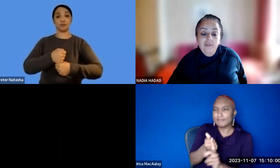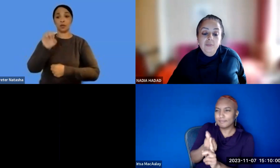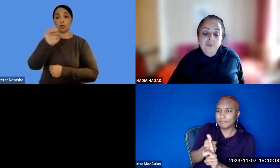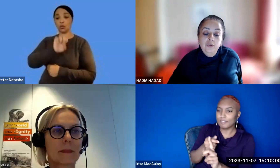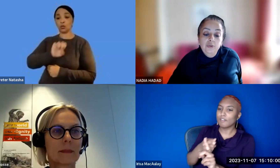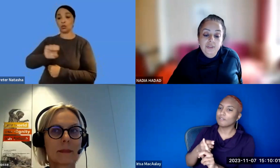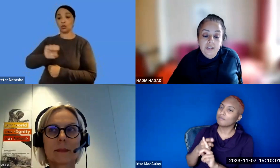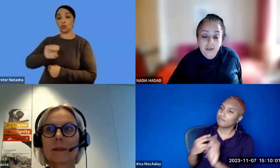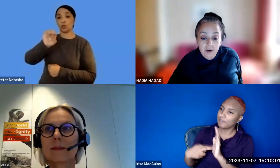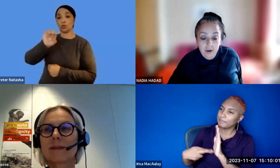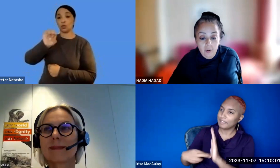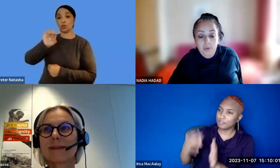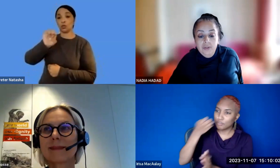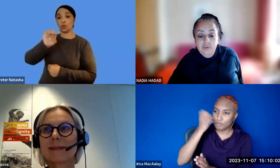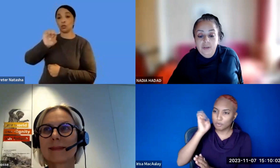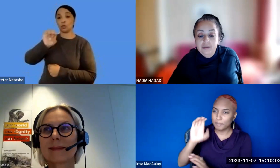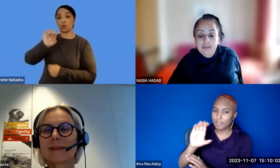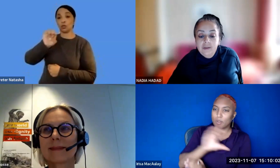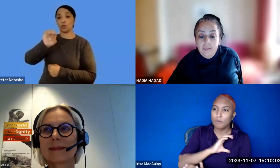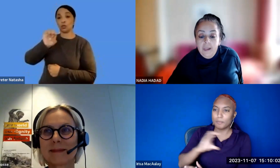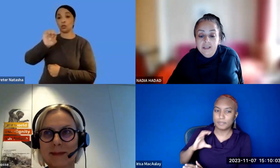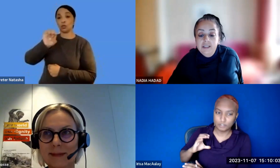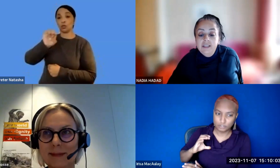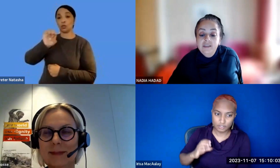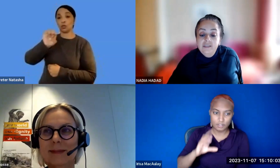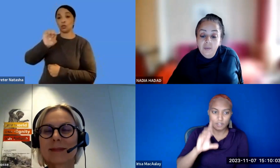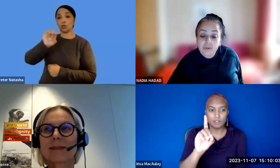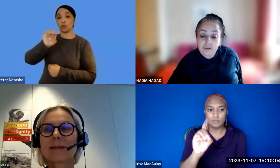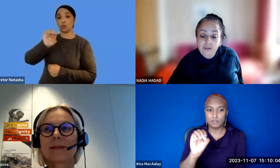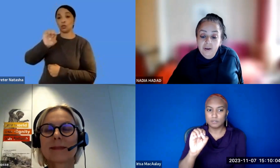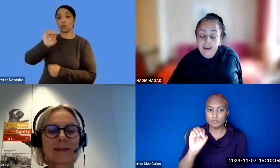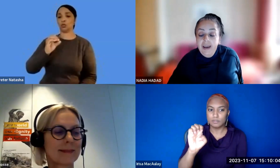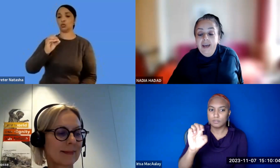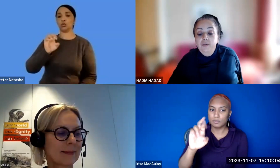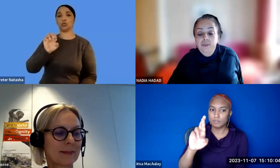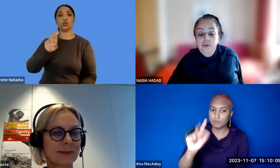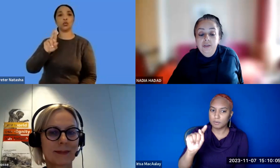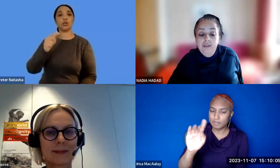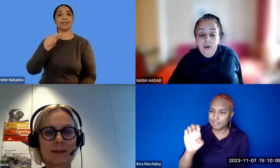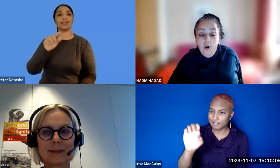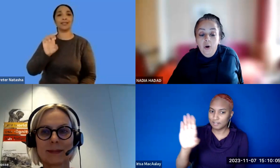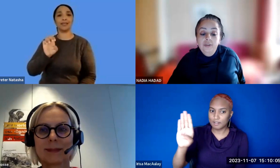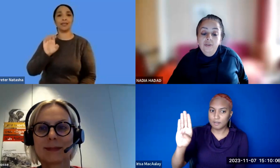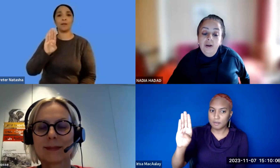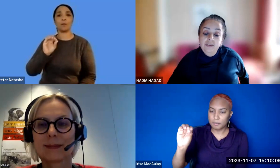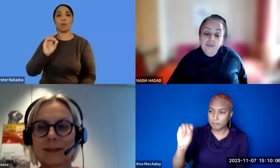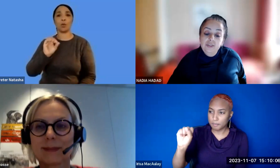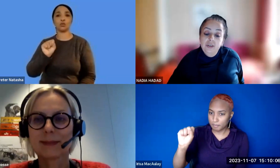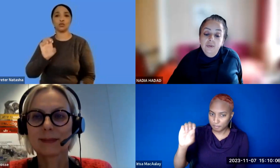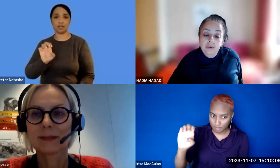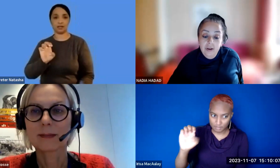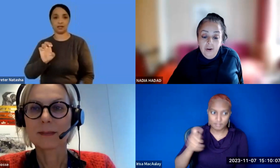We have Ms. Doerte Bosse, Deputy Head of Unit of the Directorate-General